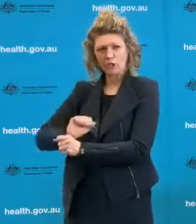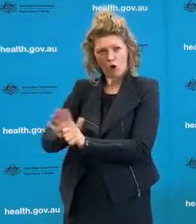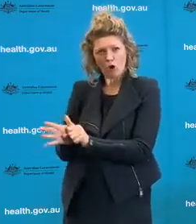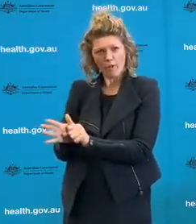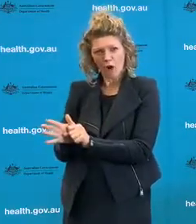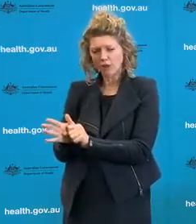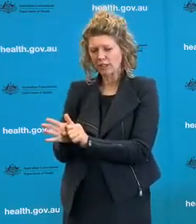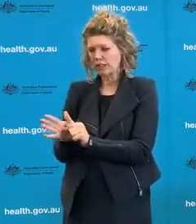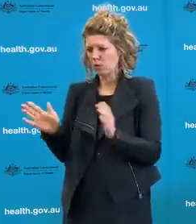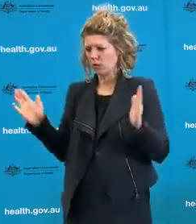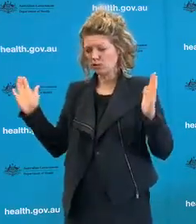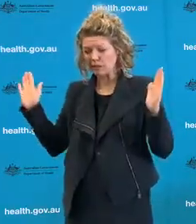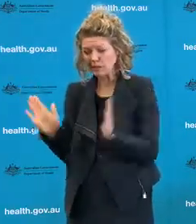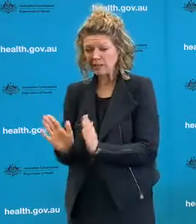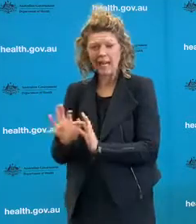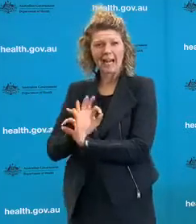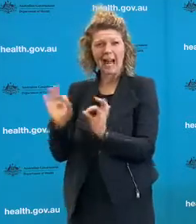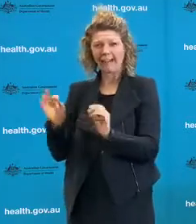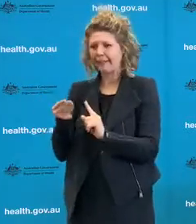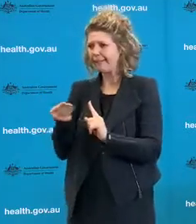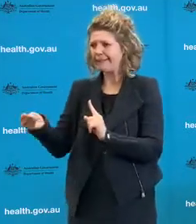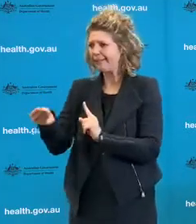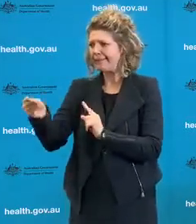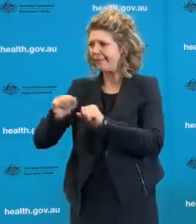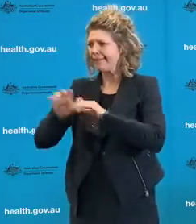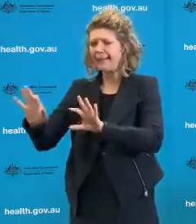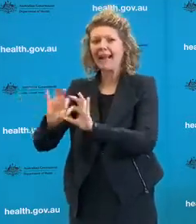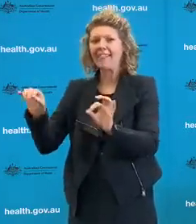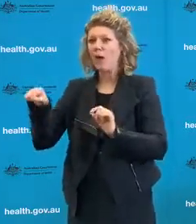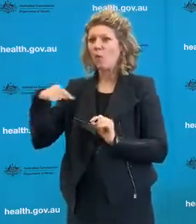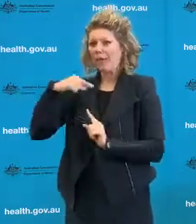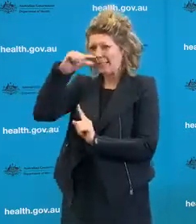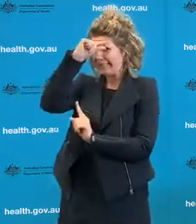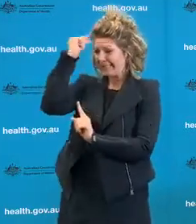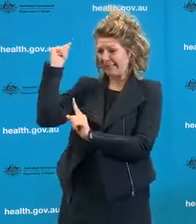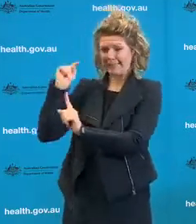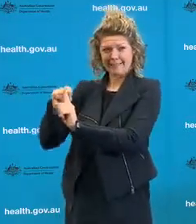for no community transmission, that's the end game, that's